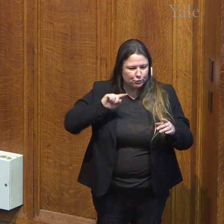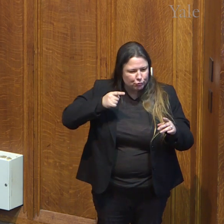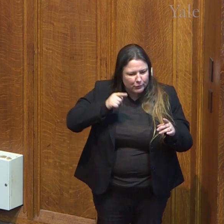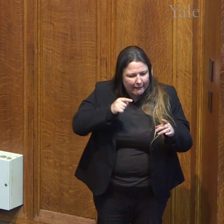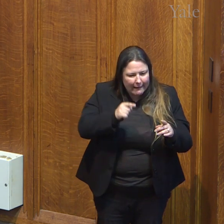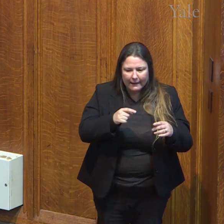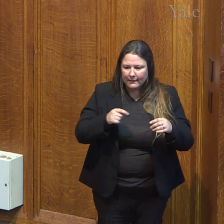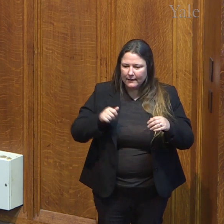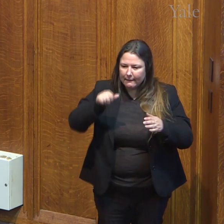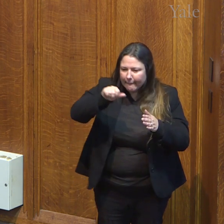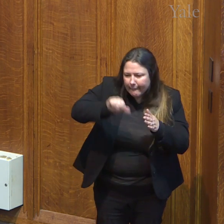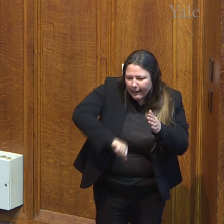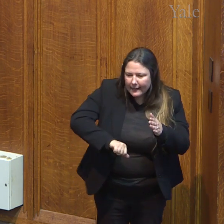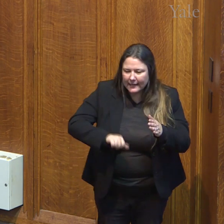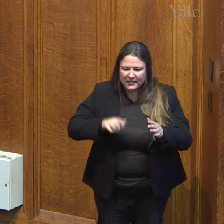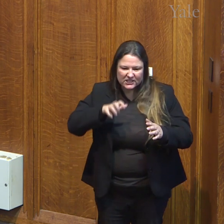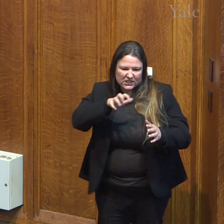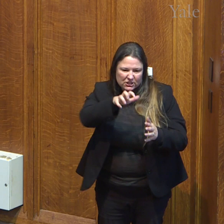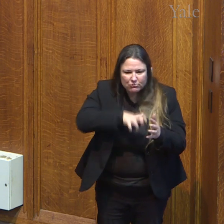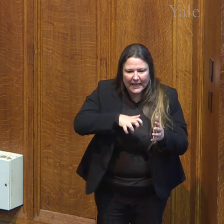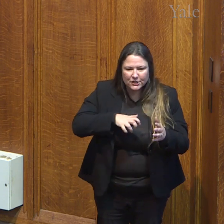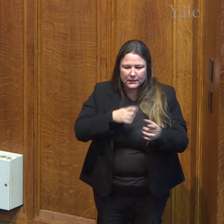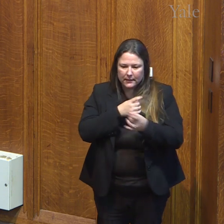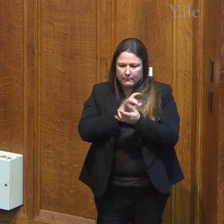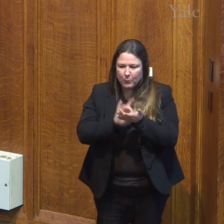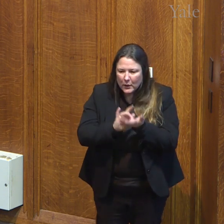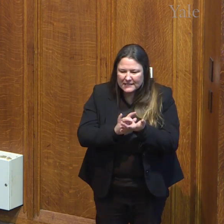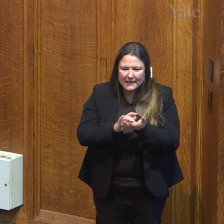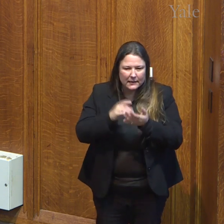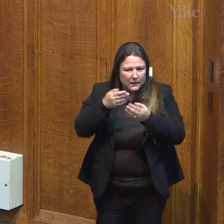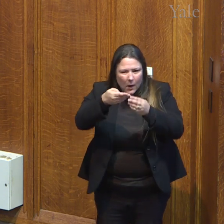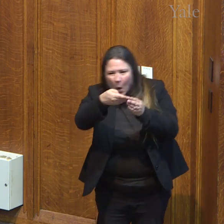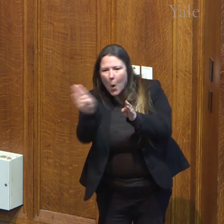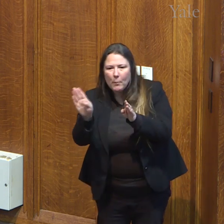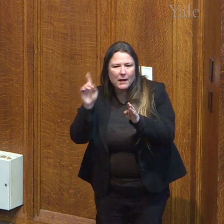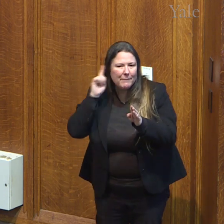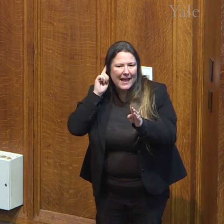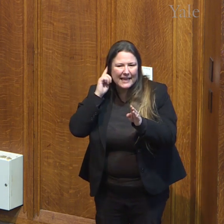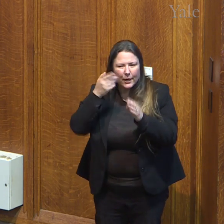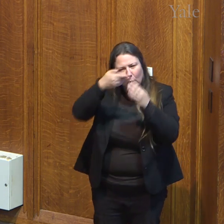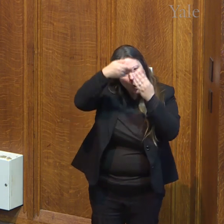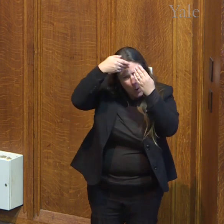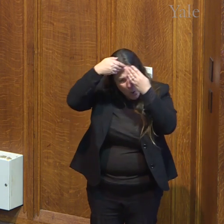scorching, or poisoning would open up the ear and the brain to sounds.